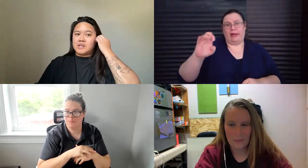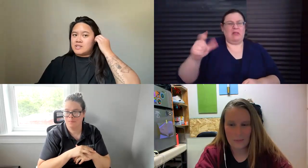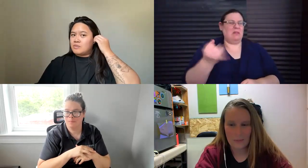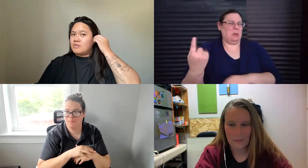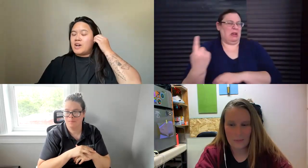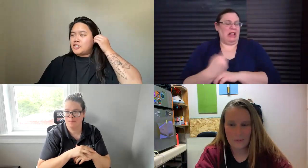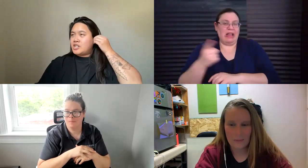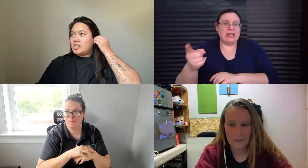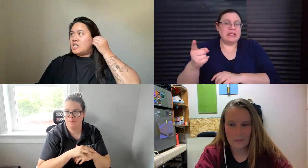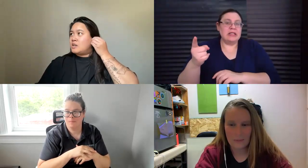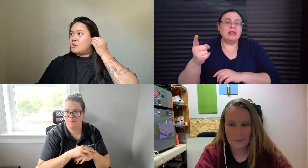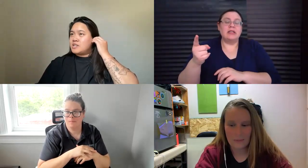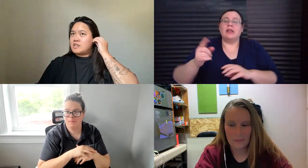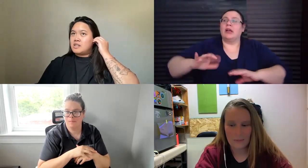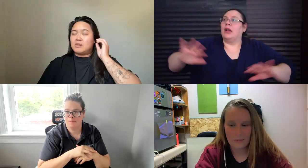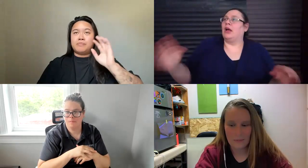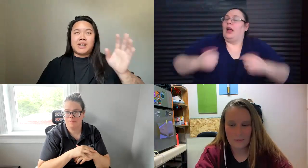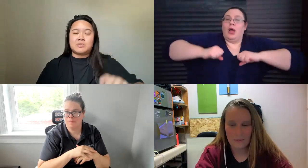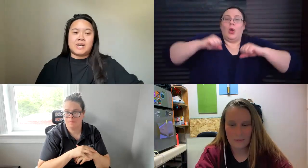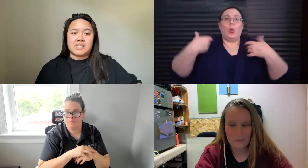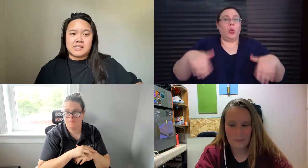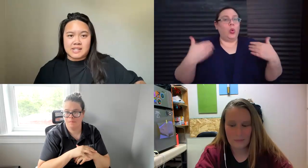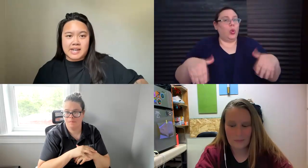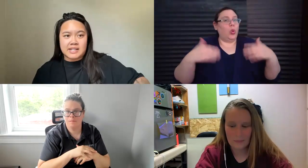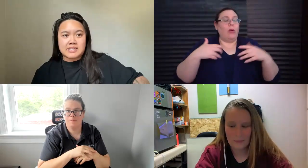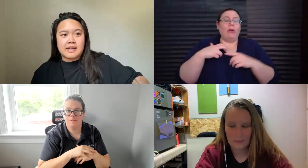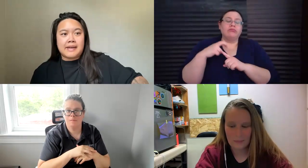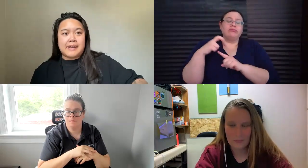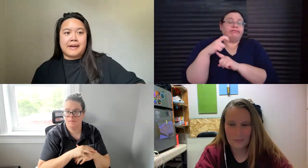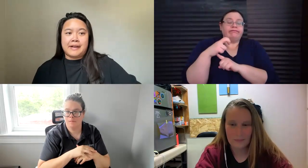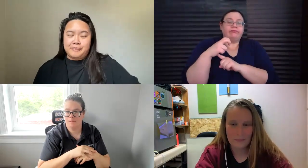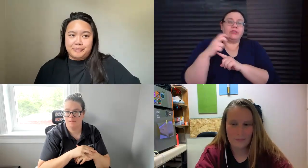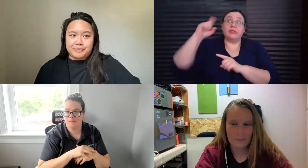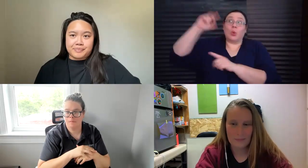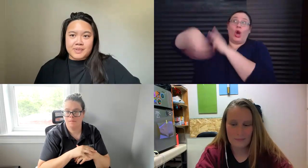It was refreshing and the best way to connect.